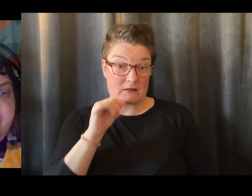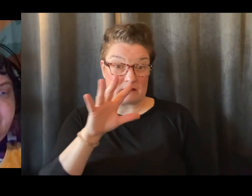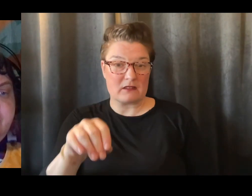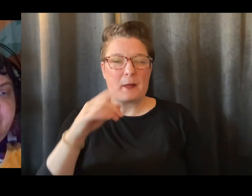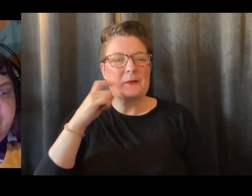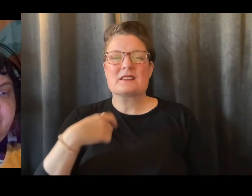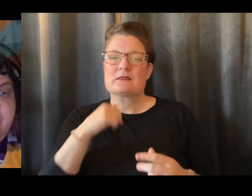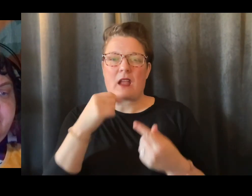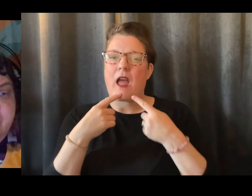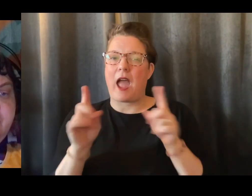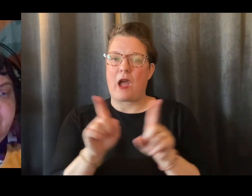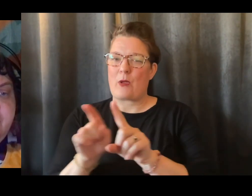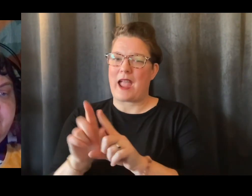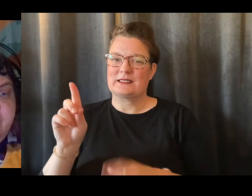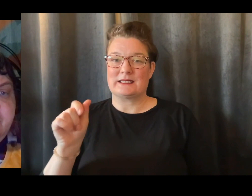that age, even though I was disabled.